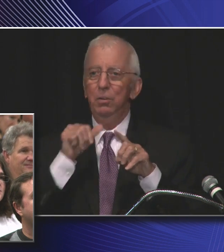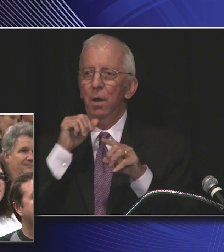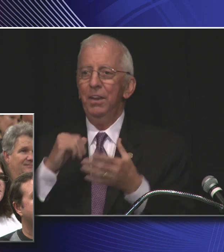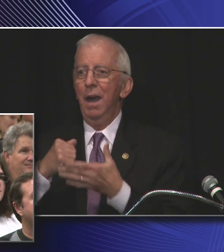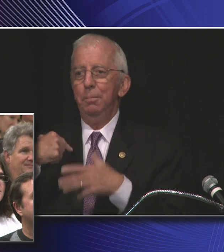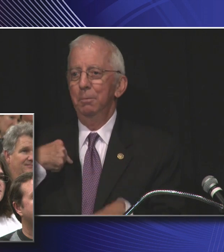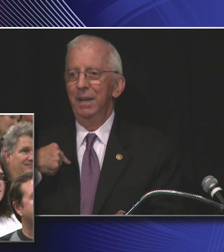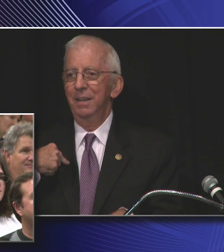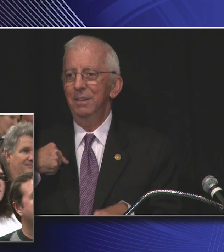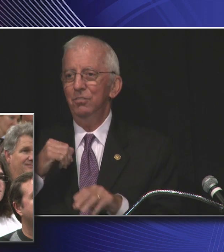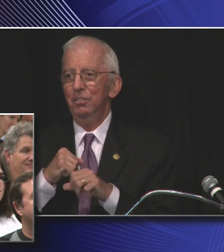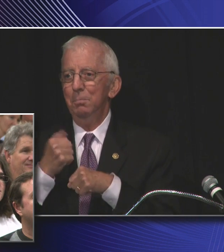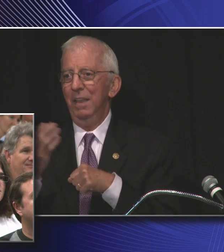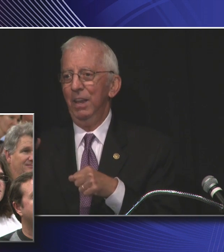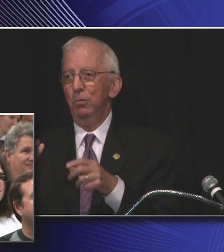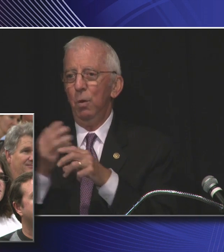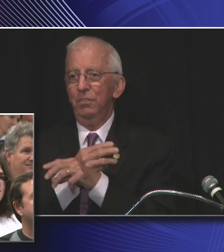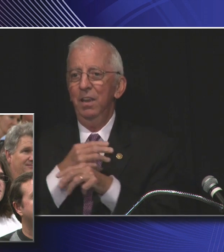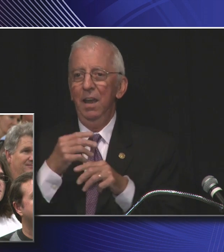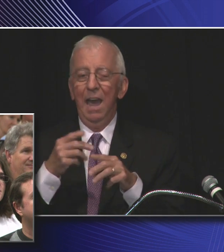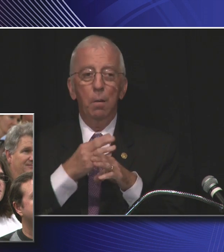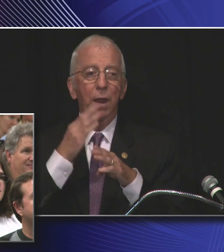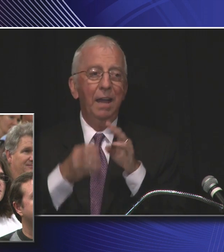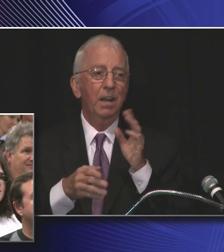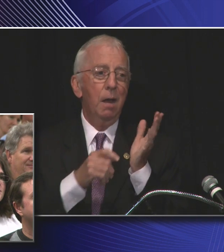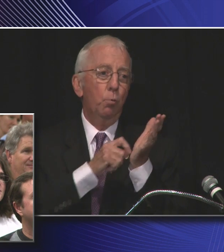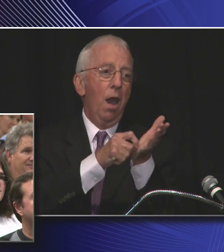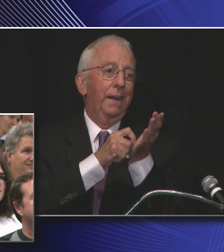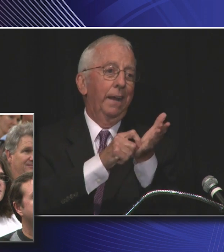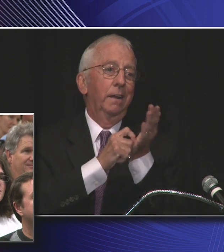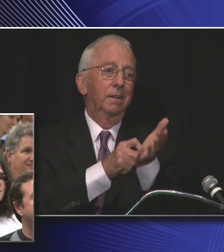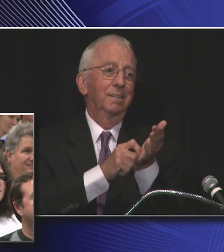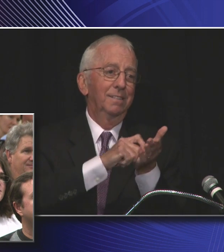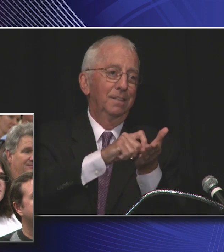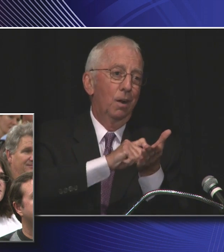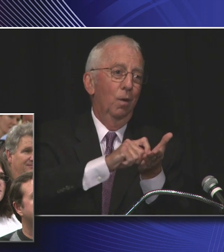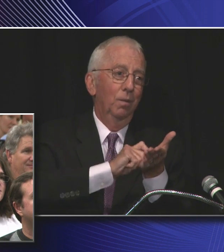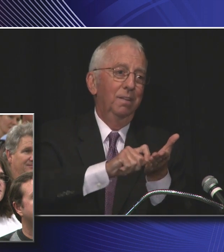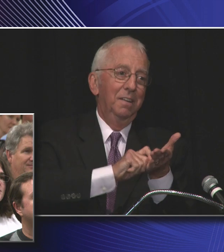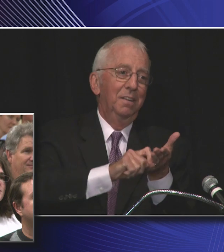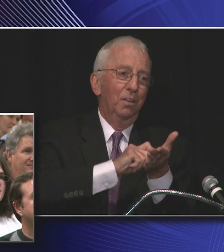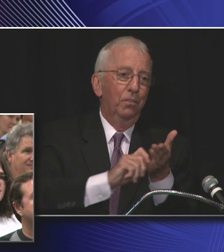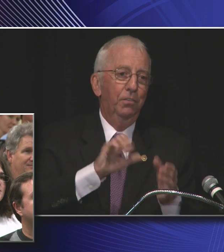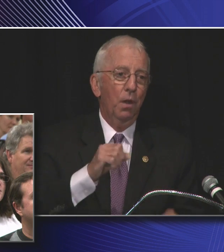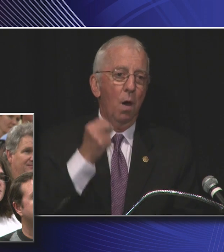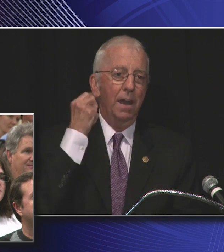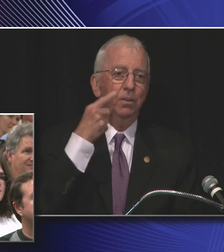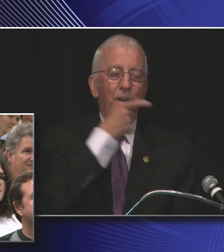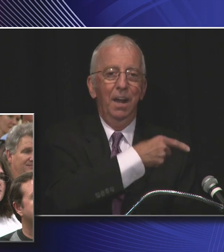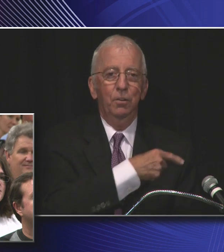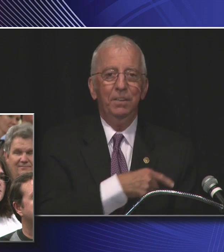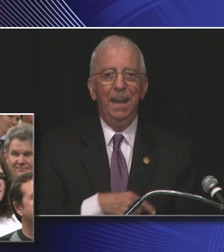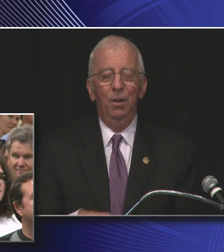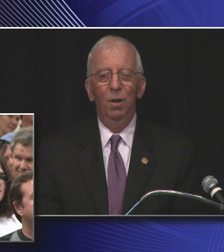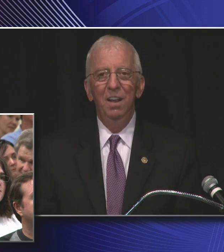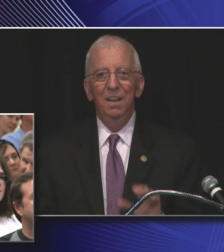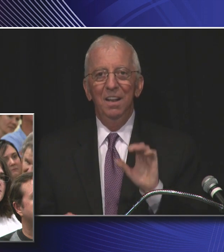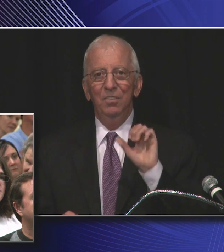But she wasn't helping me, she just made things worse. And we ended up writing, you know, so I could understand her.